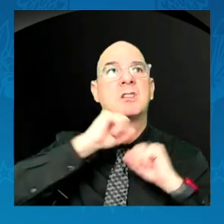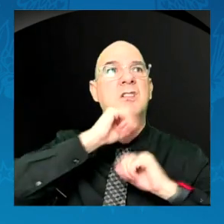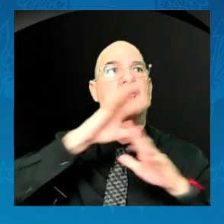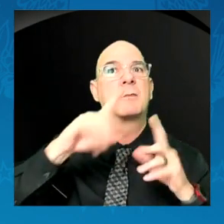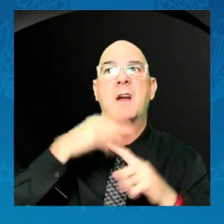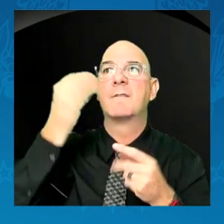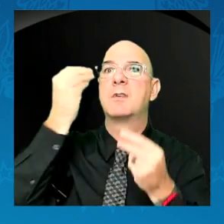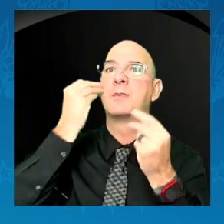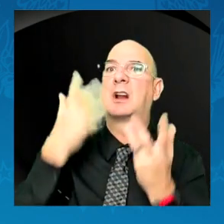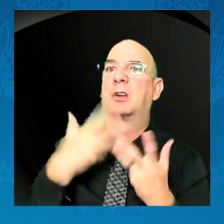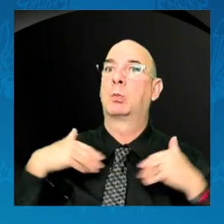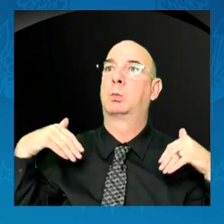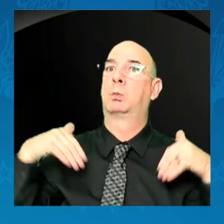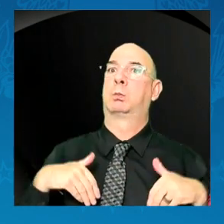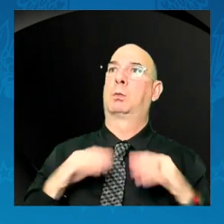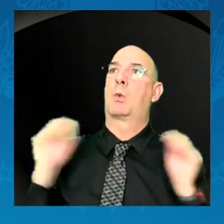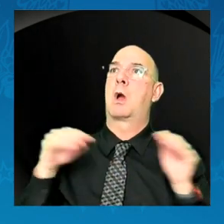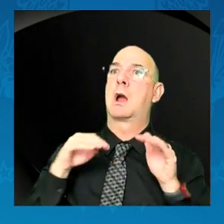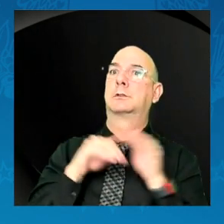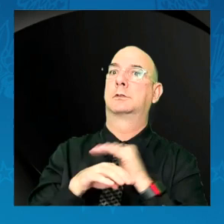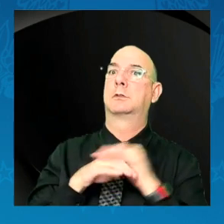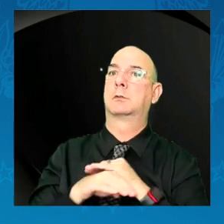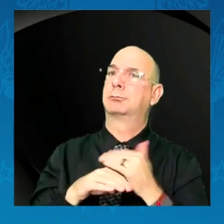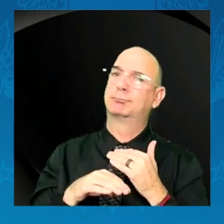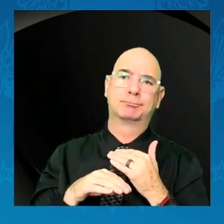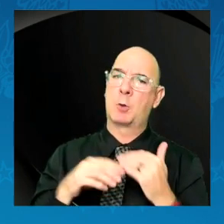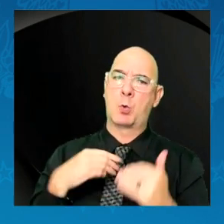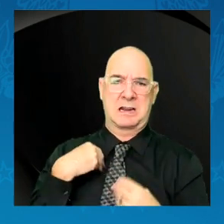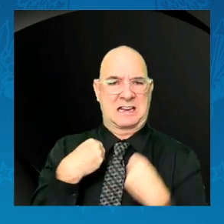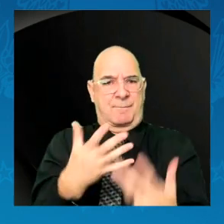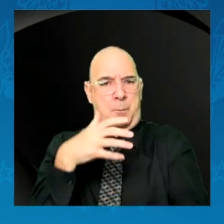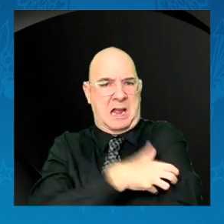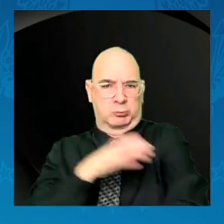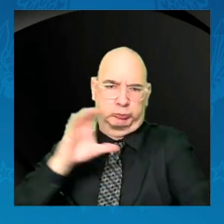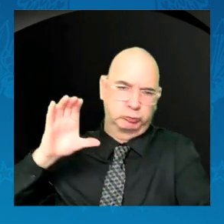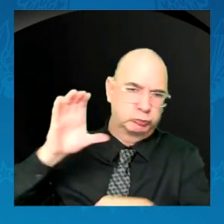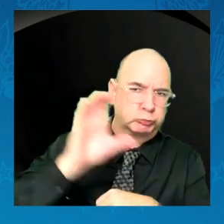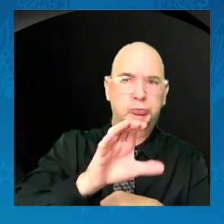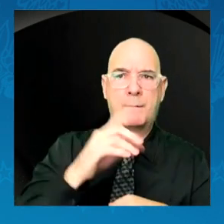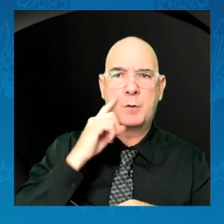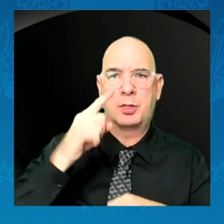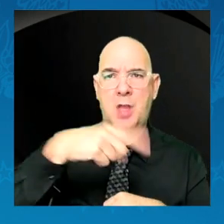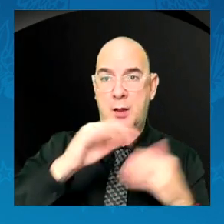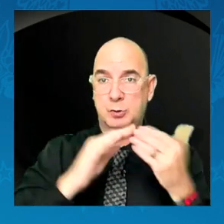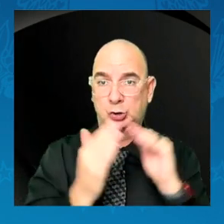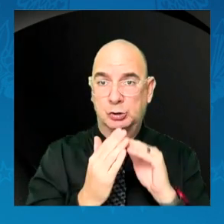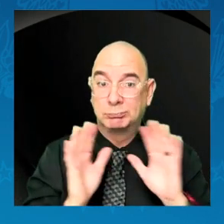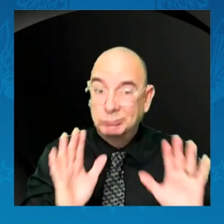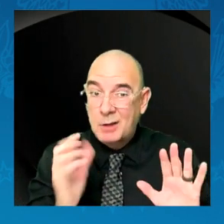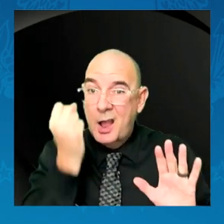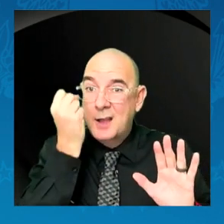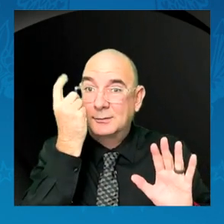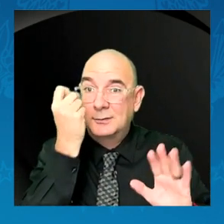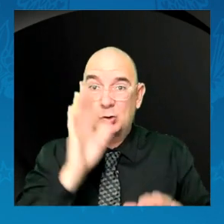and the the understanding and the work that they will do going forward is to then take this baseline